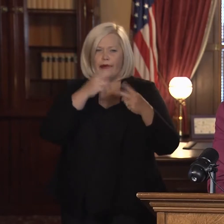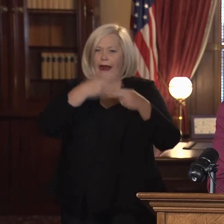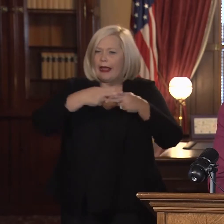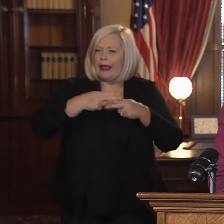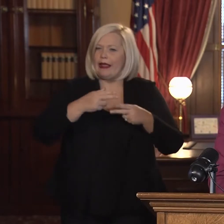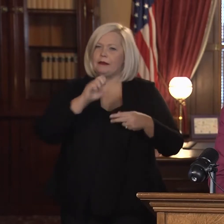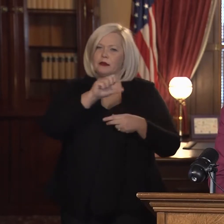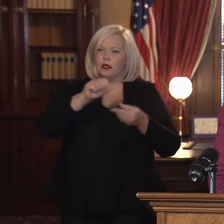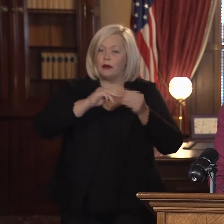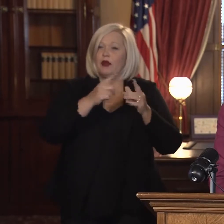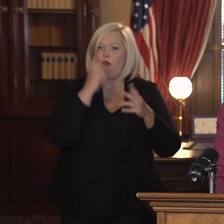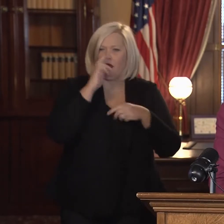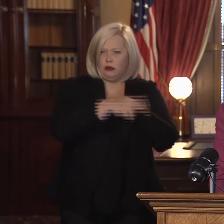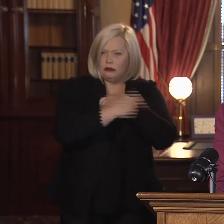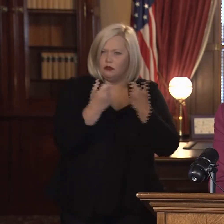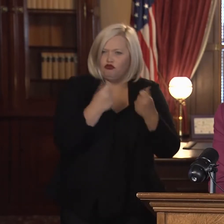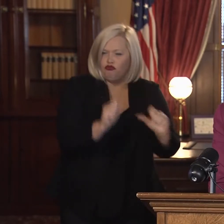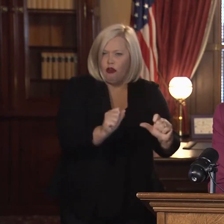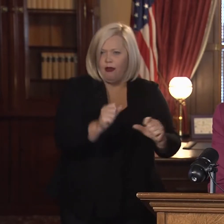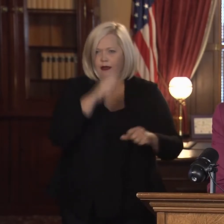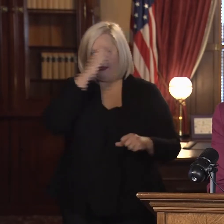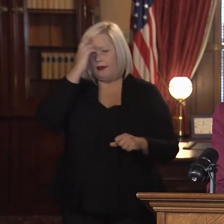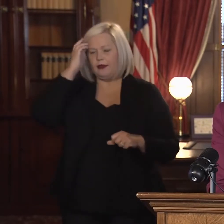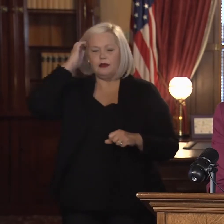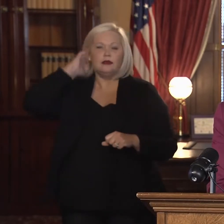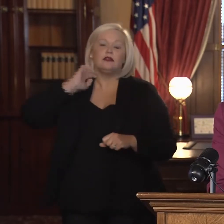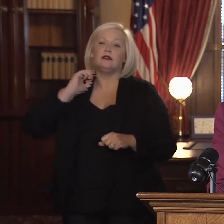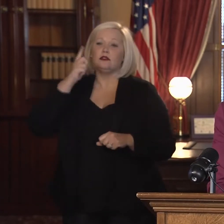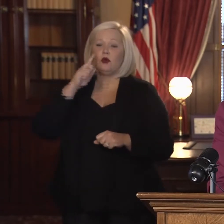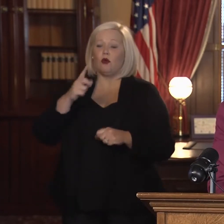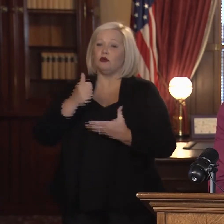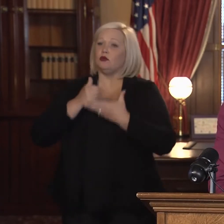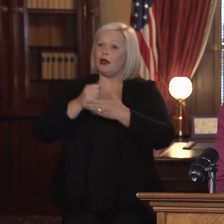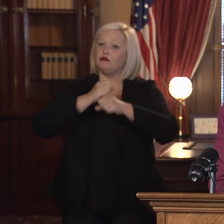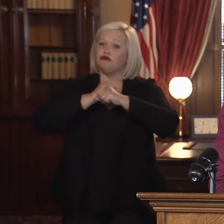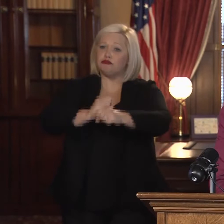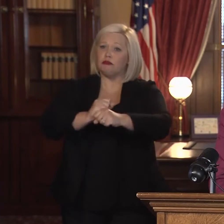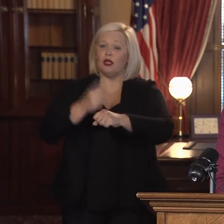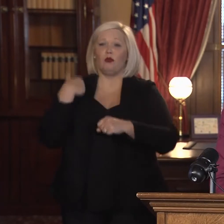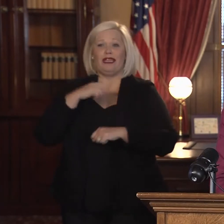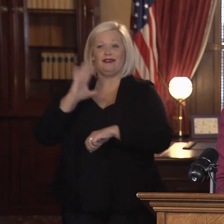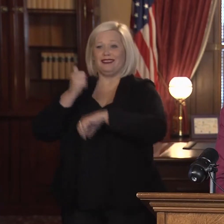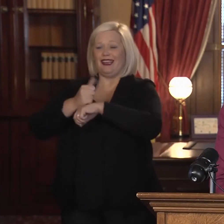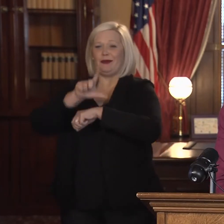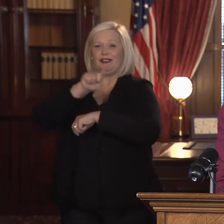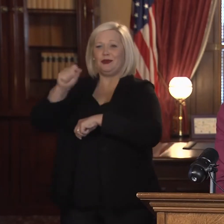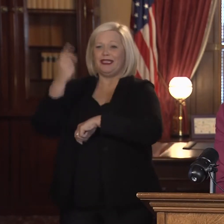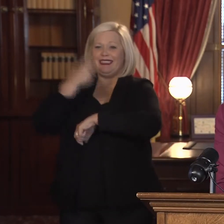ACTORS TRYING TO STEAL YOUR PERSONAL INFORMATION OR STEAL YOUR MONEY. TO HELP CONSUMERS PROTECT